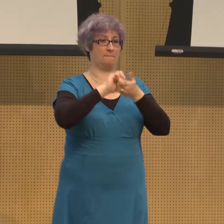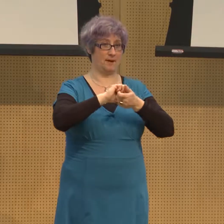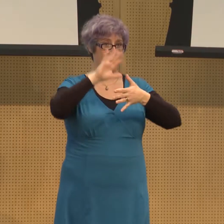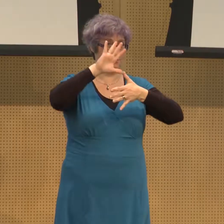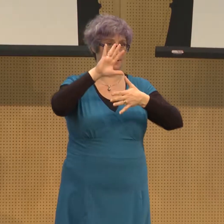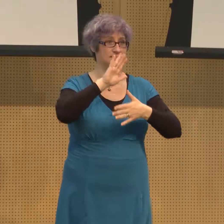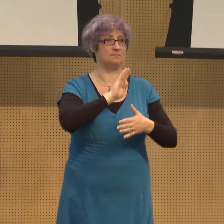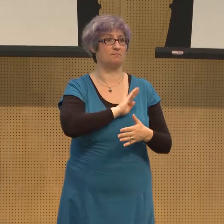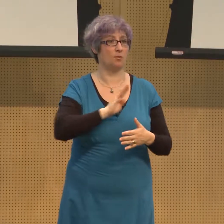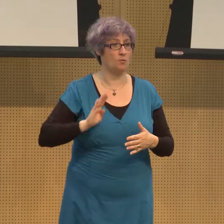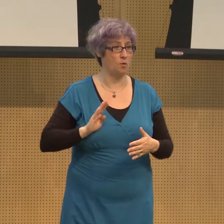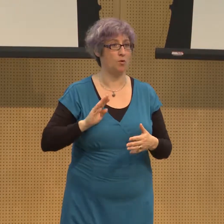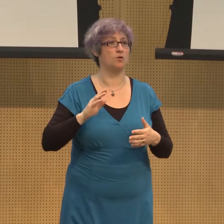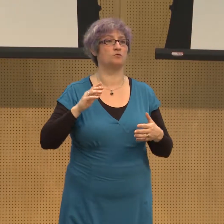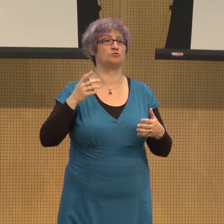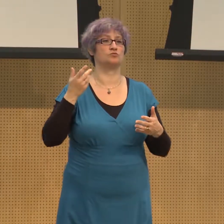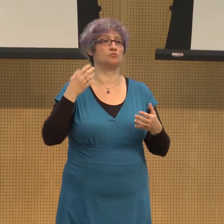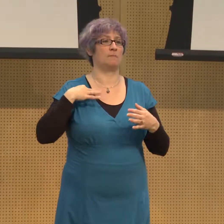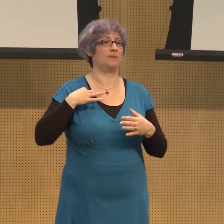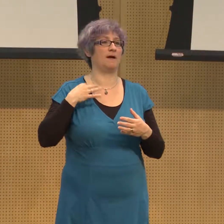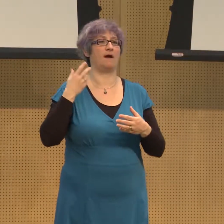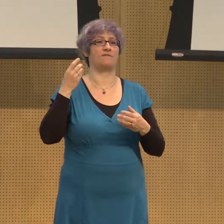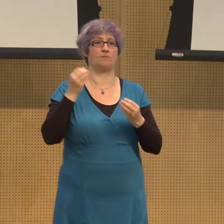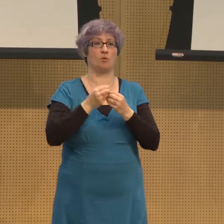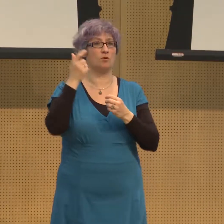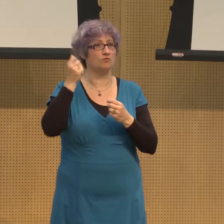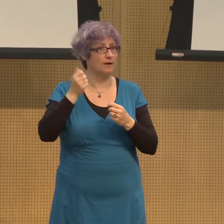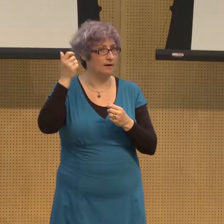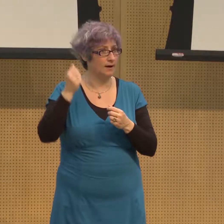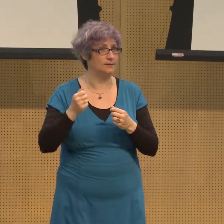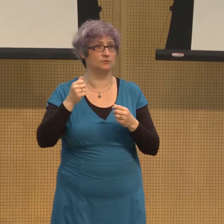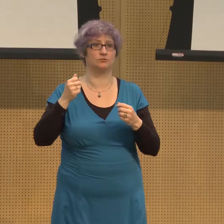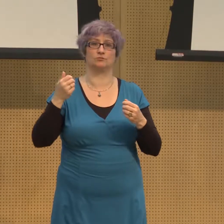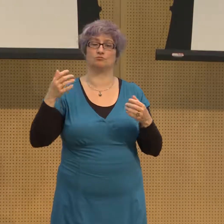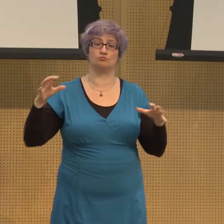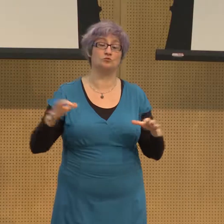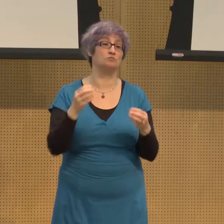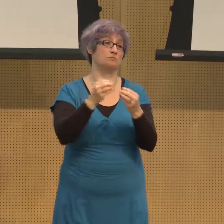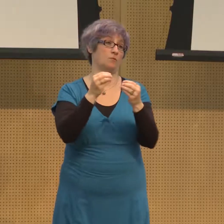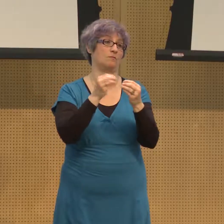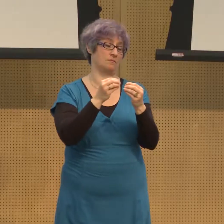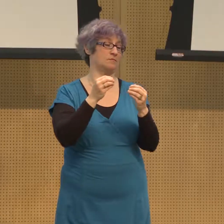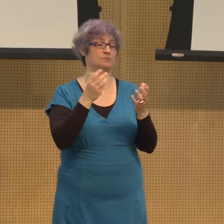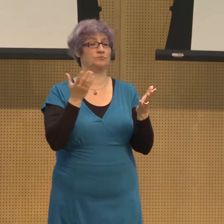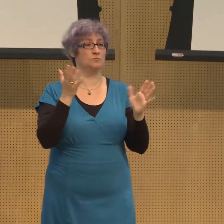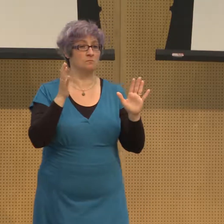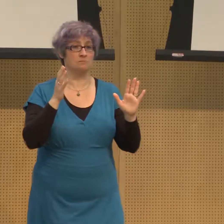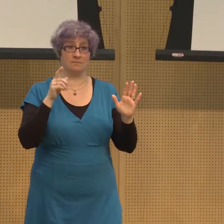But we are trying to, um...